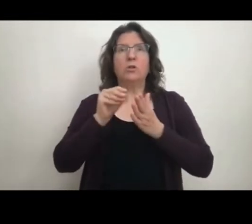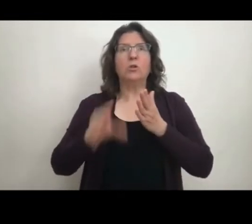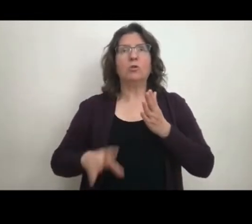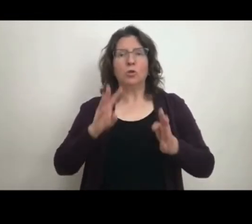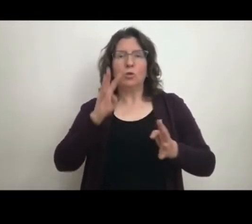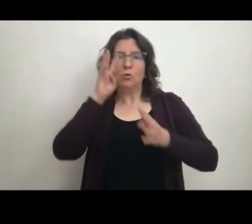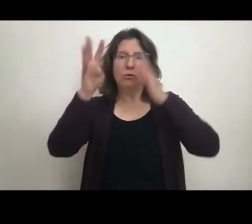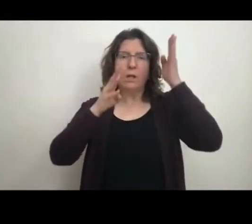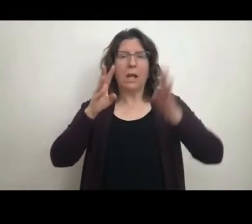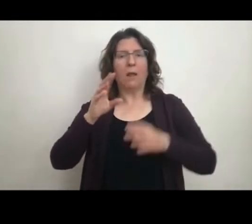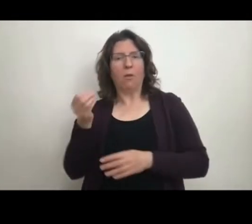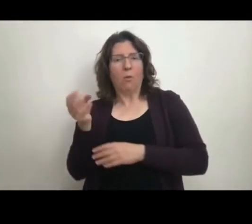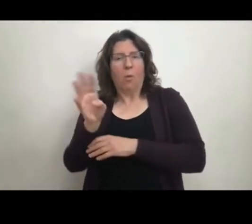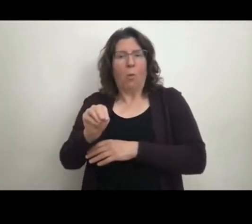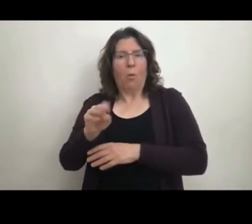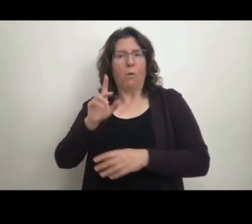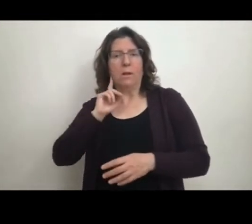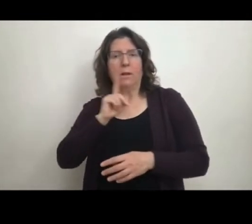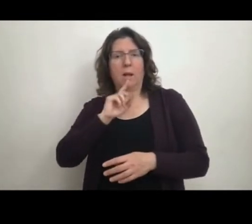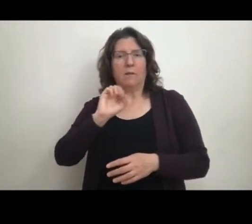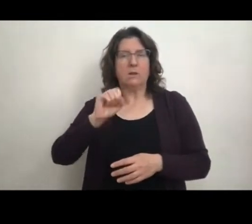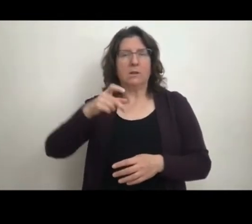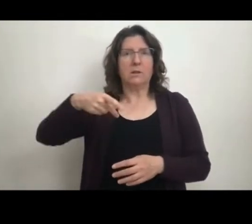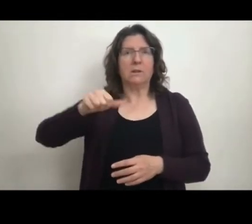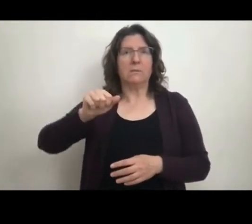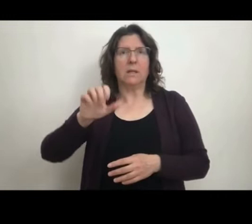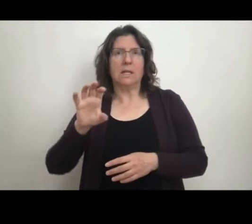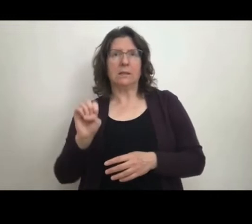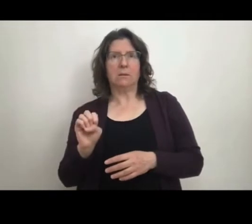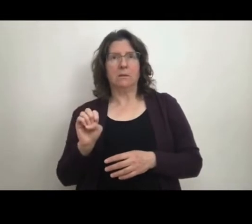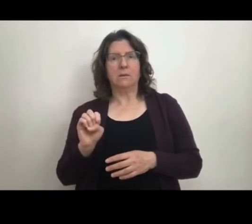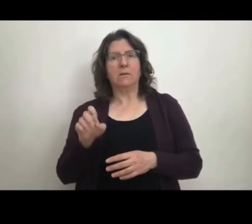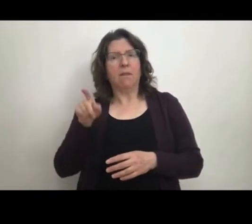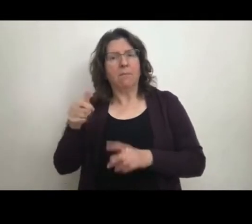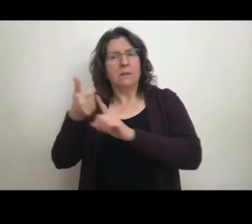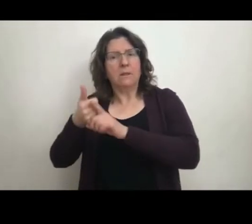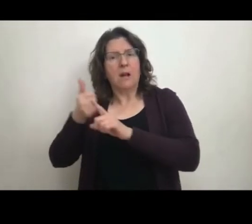I encouraged the students to create their own deaf space.